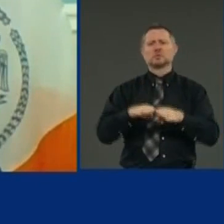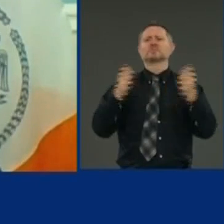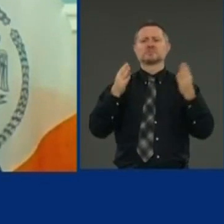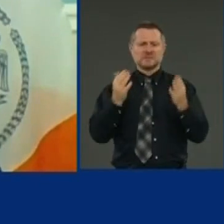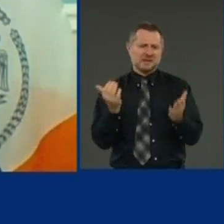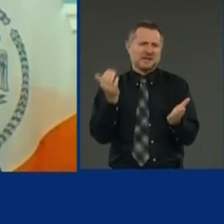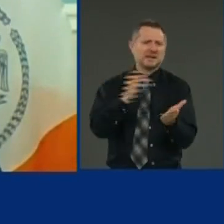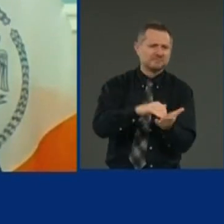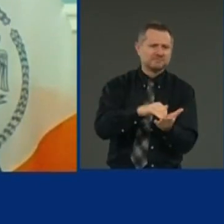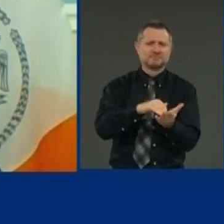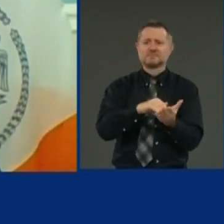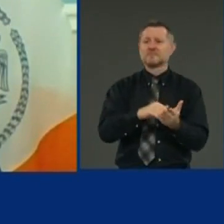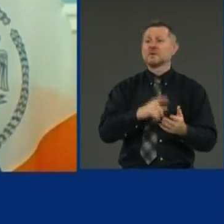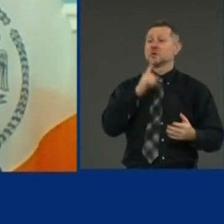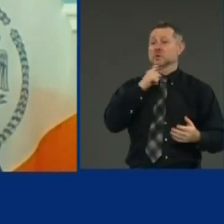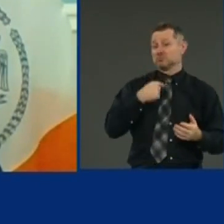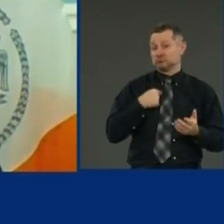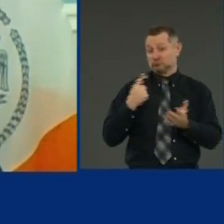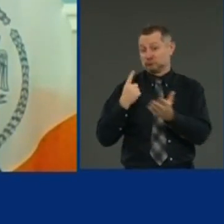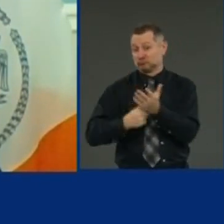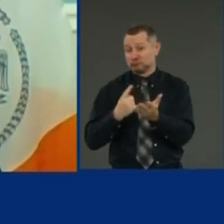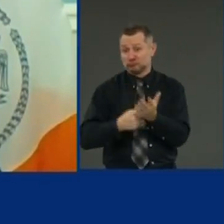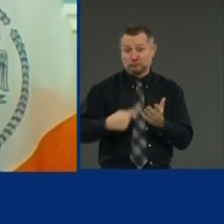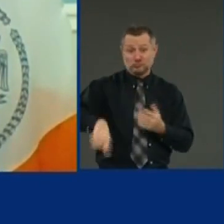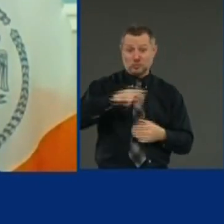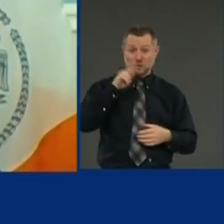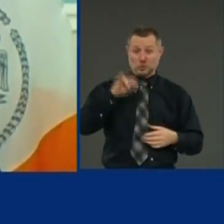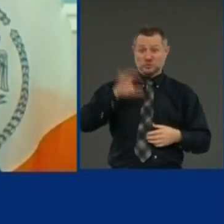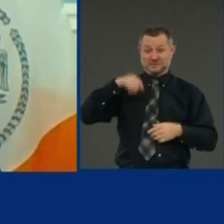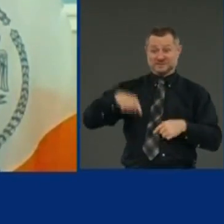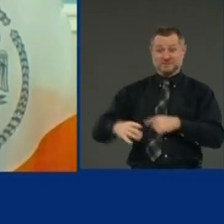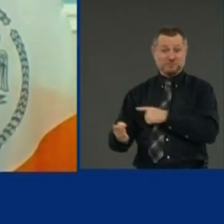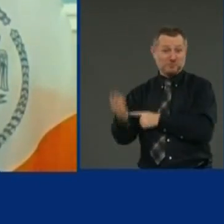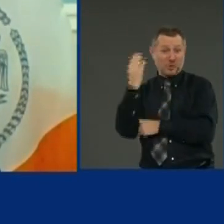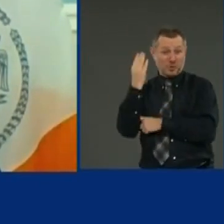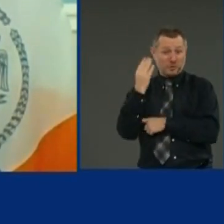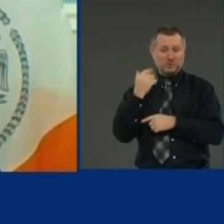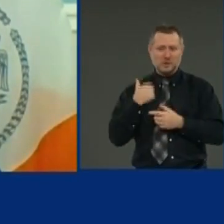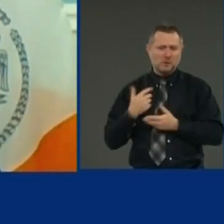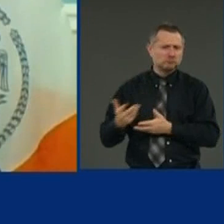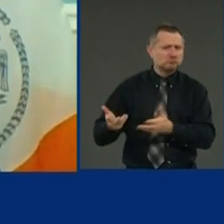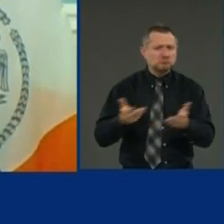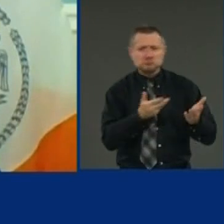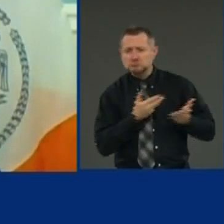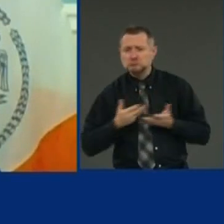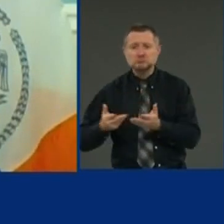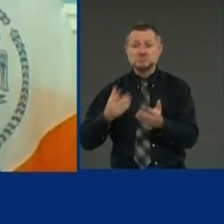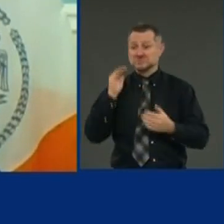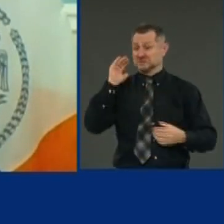WE ARE EXCITED TO GET TO THE POINT OF A RESTART FOR NEW YORK CITY.